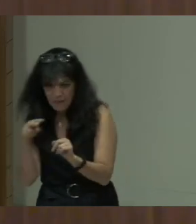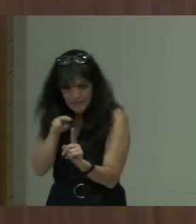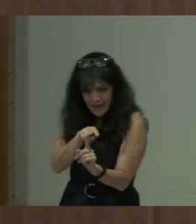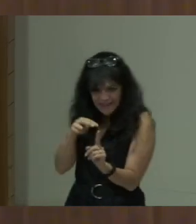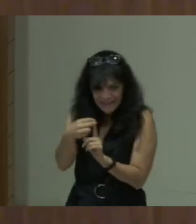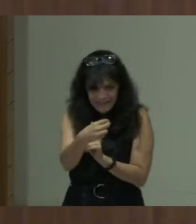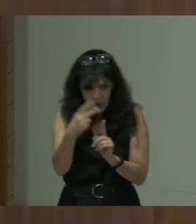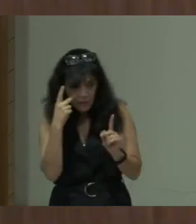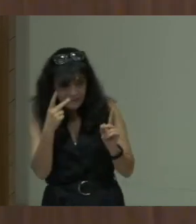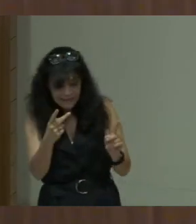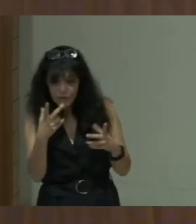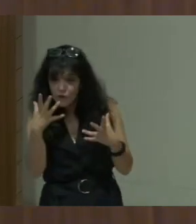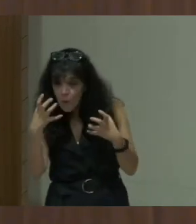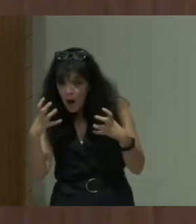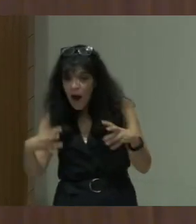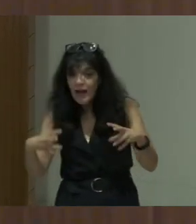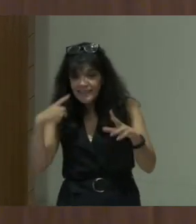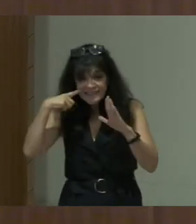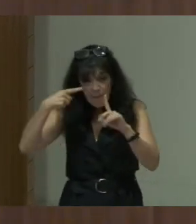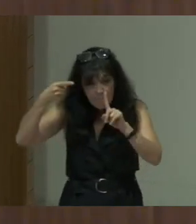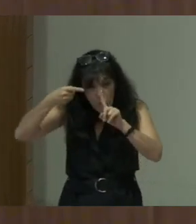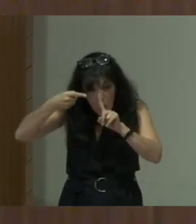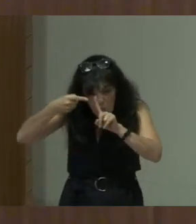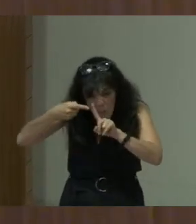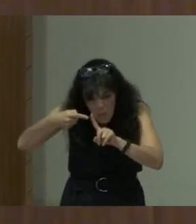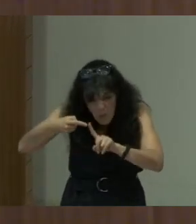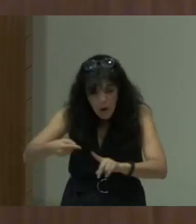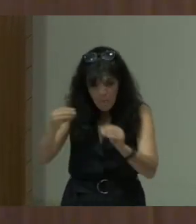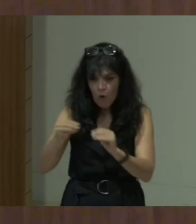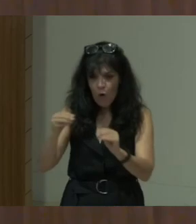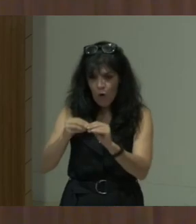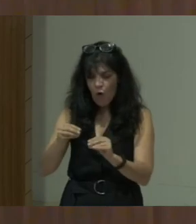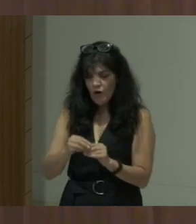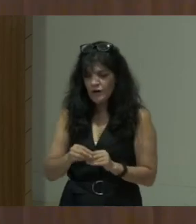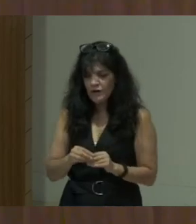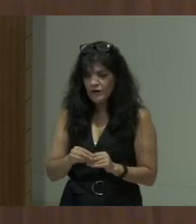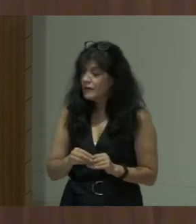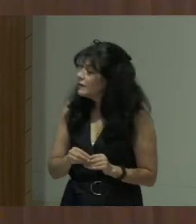But if you are interested in the details, Hans Zollner just told me that